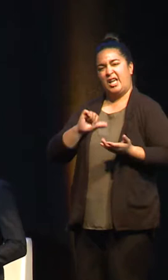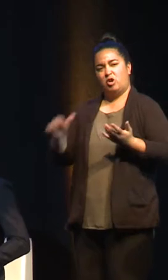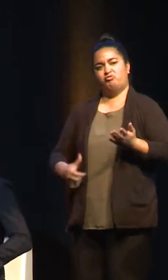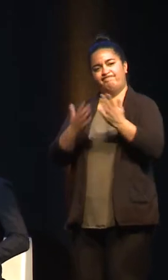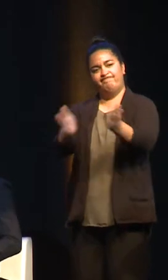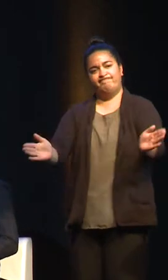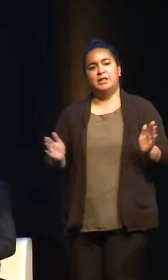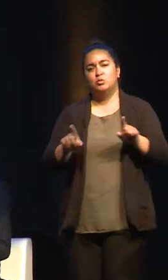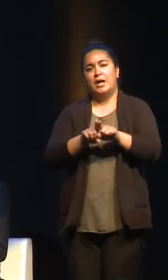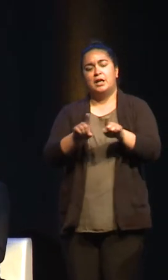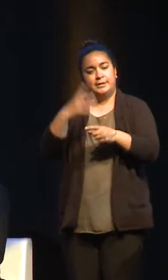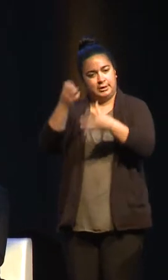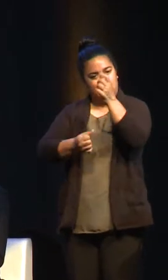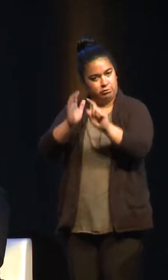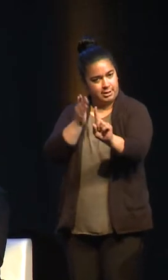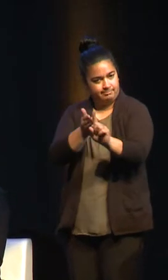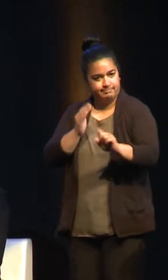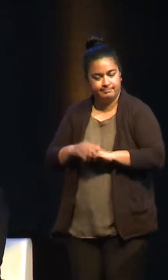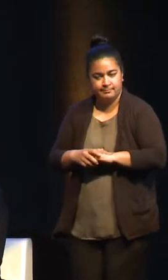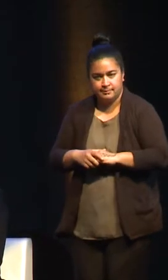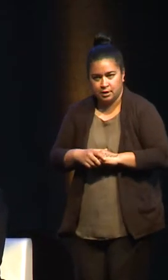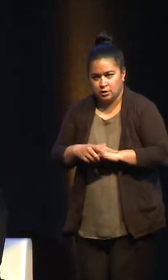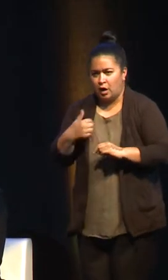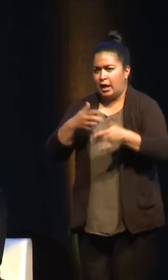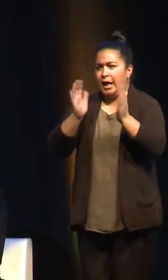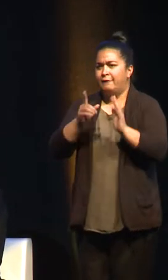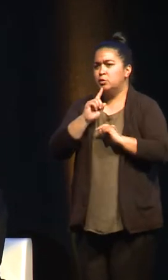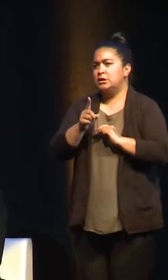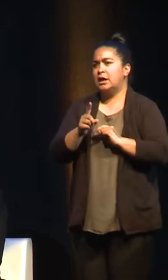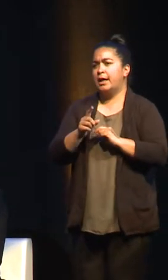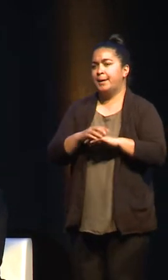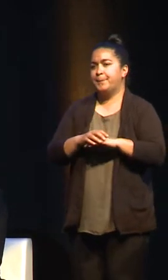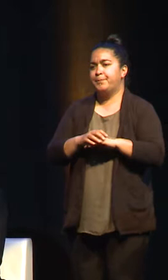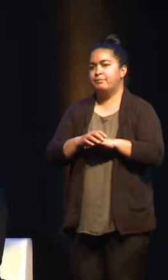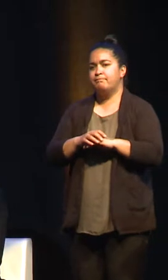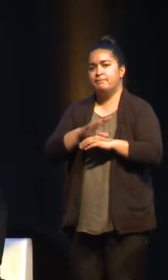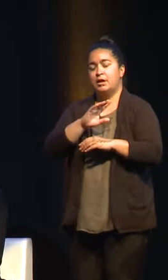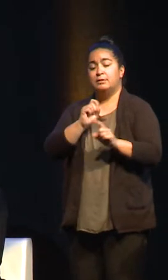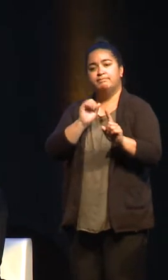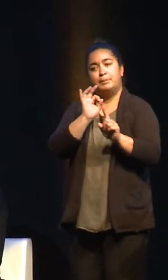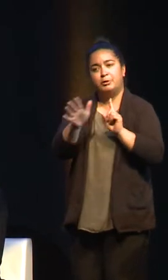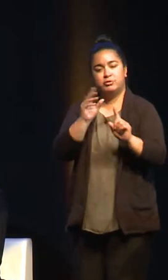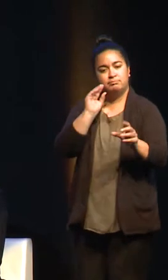as dairy in particular. And I have to say that there has been, in the dairy industry,